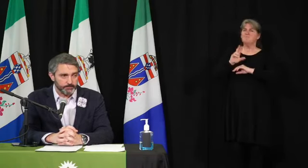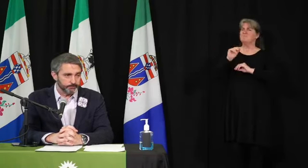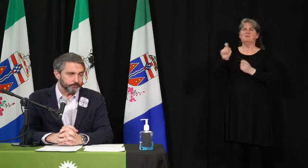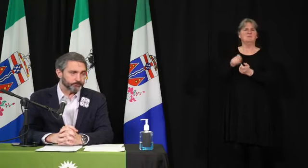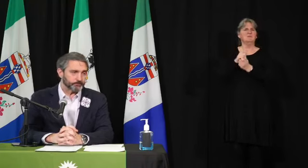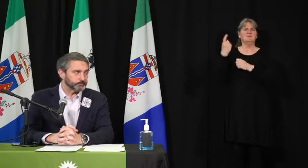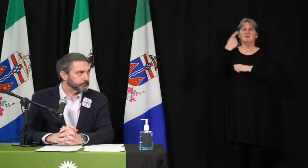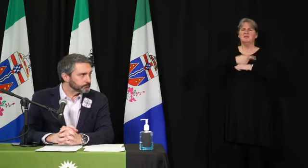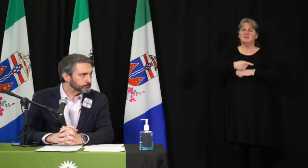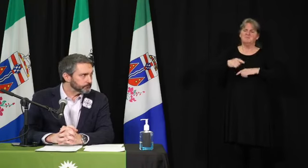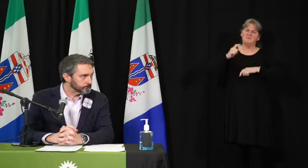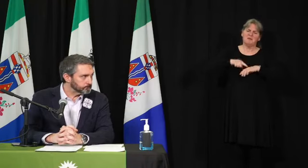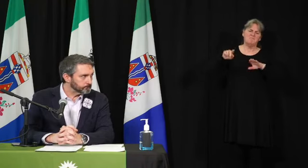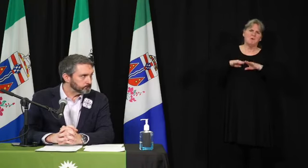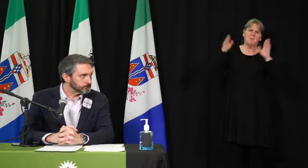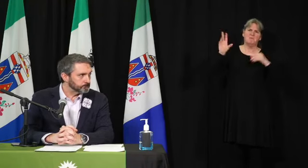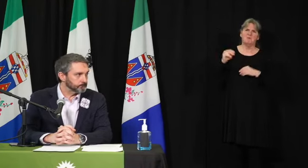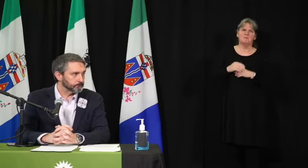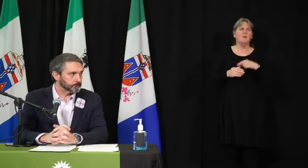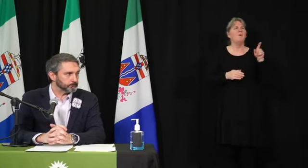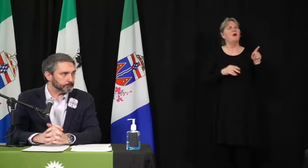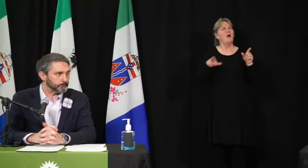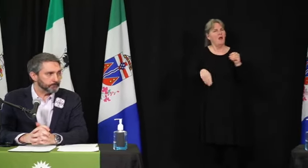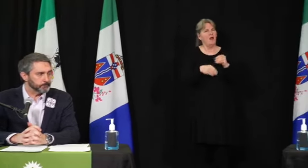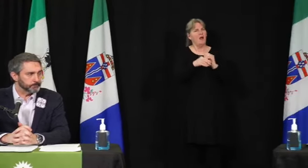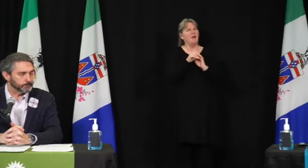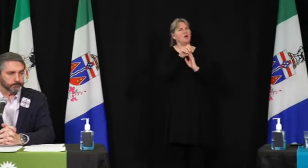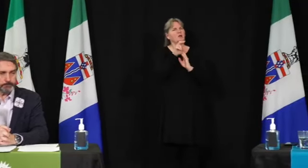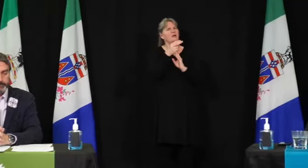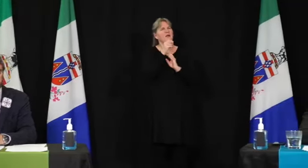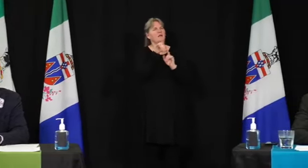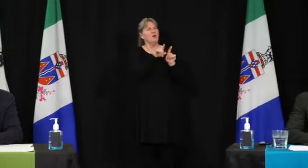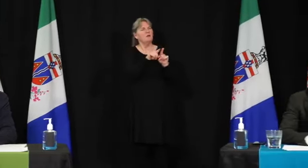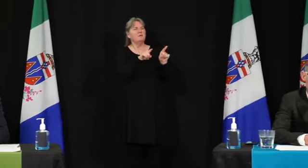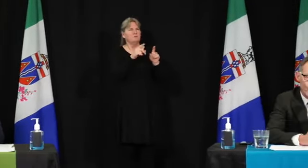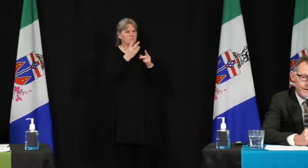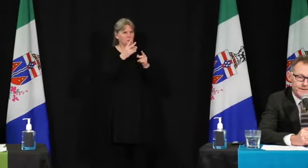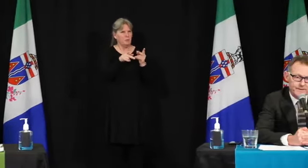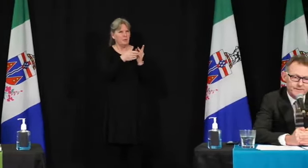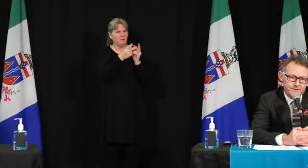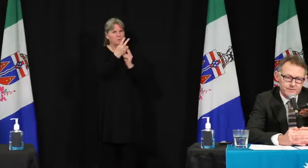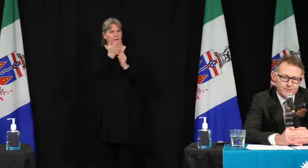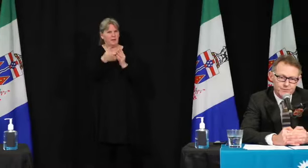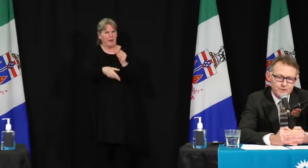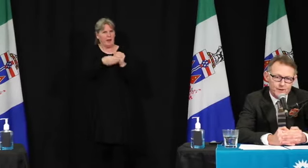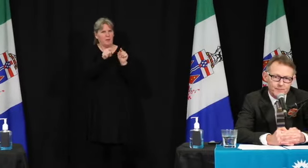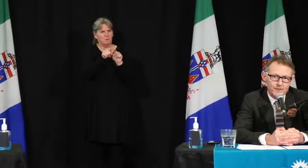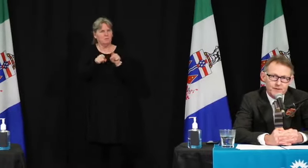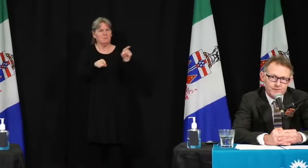dates. And. If I might add, two parts.